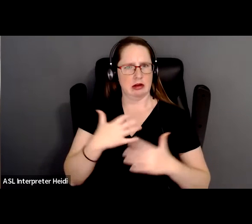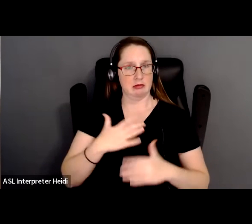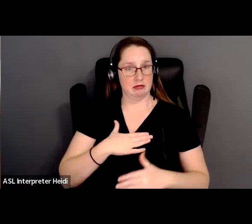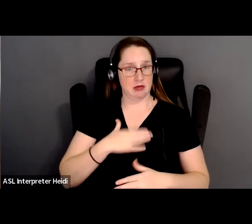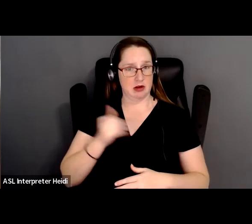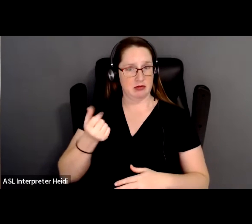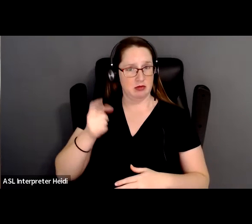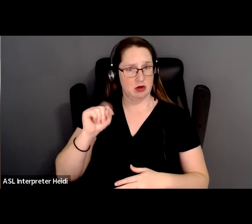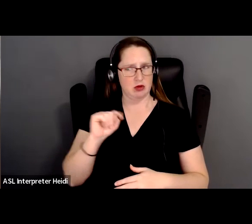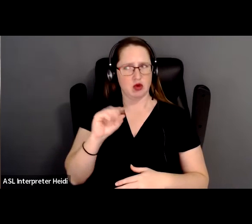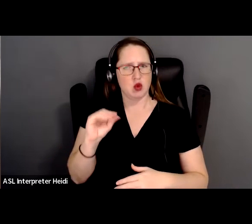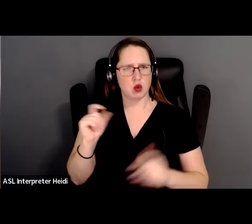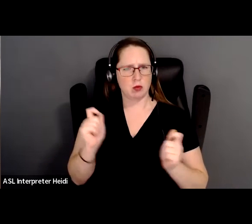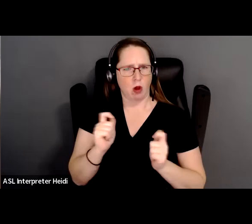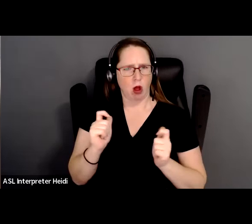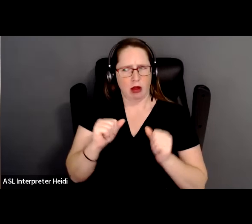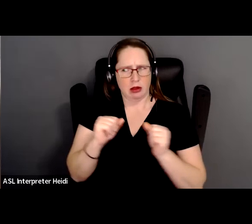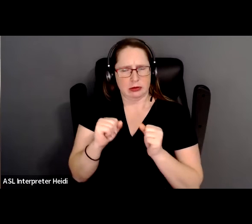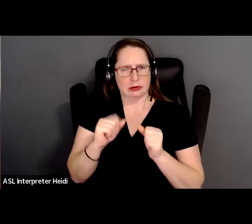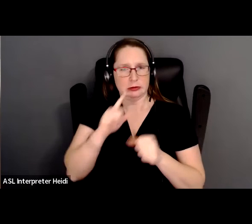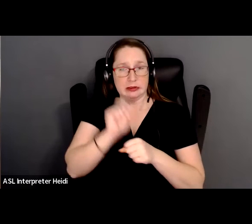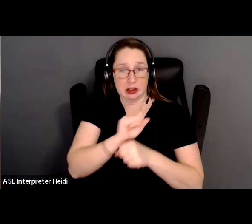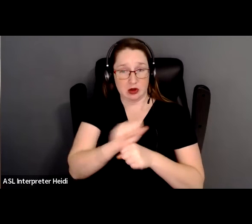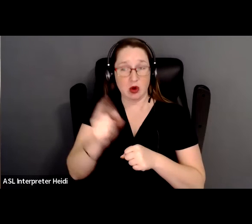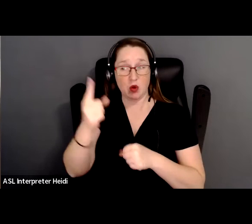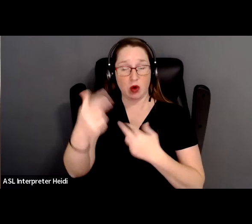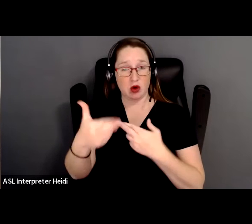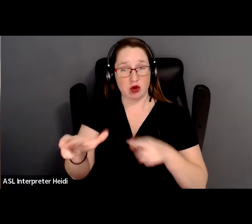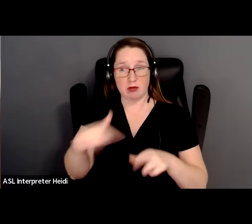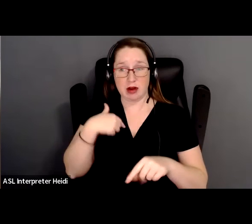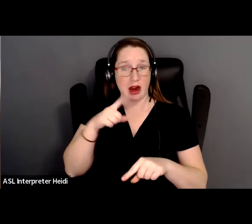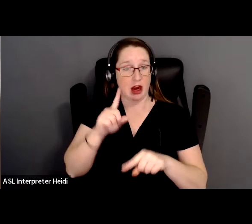was too small, and there was actually one room that I couldn't actually go into,